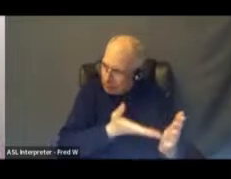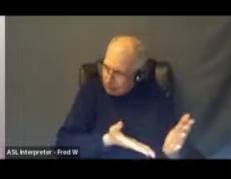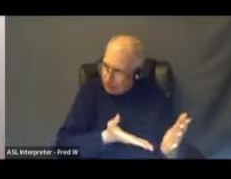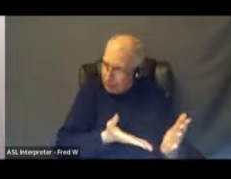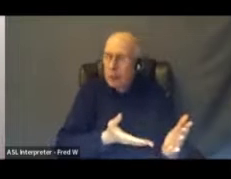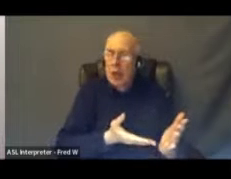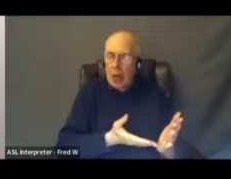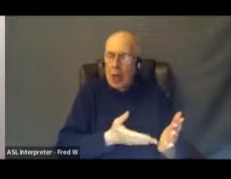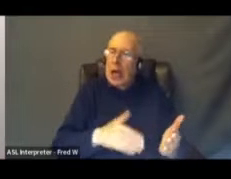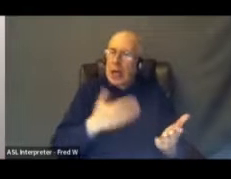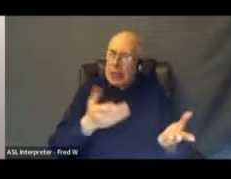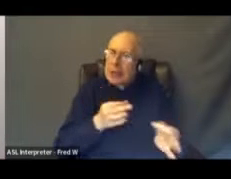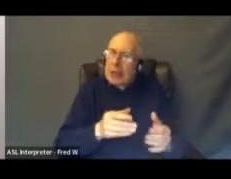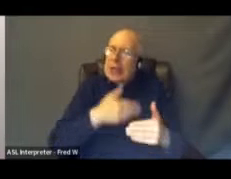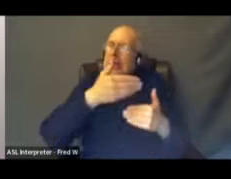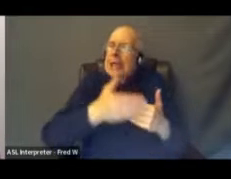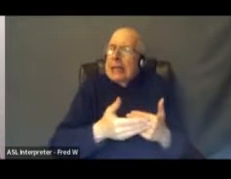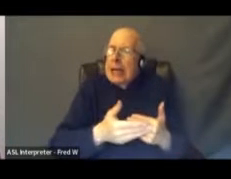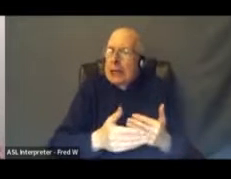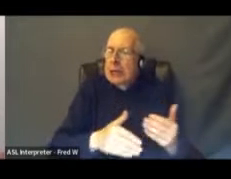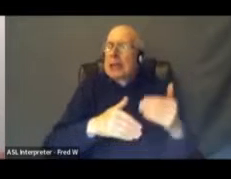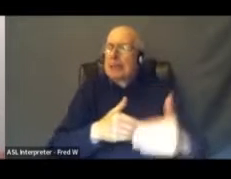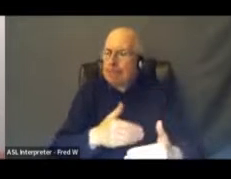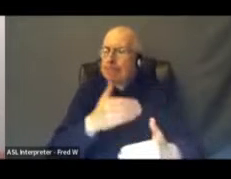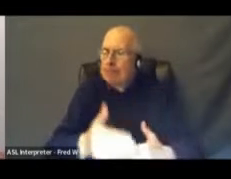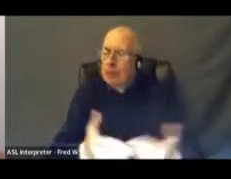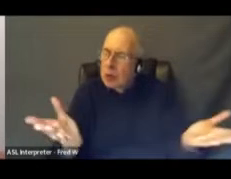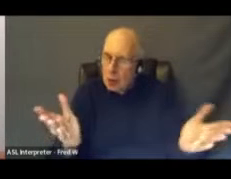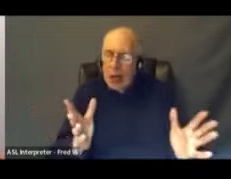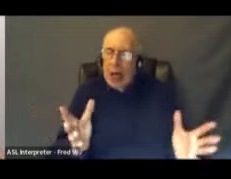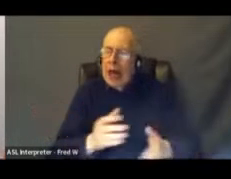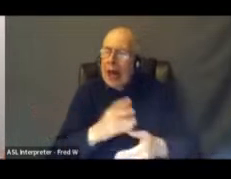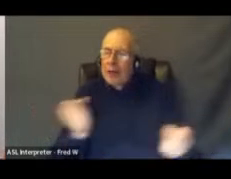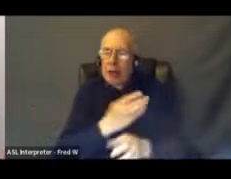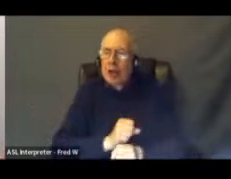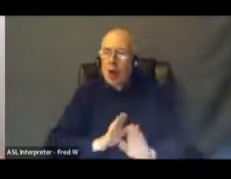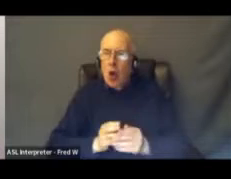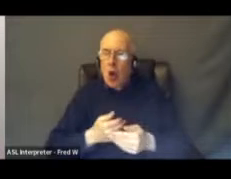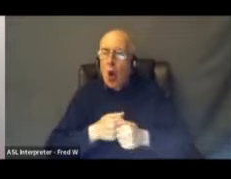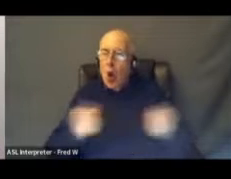step and our next plan. So we just open things up. And we want to make sure that we don't just leave someone open and